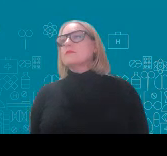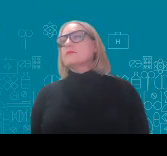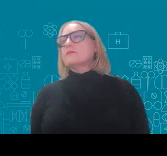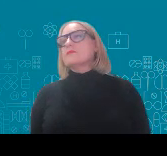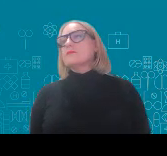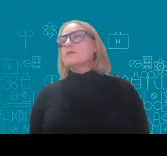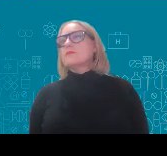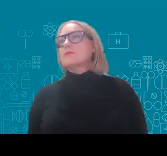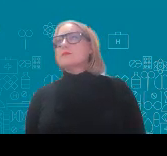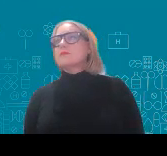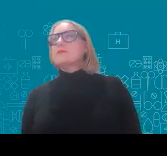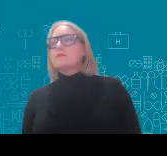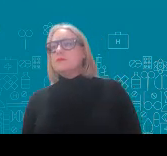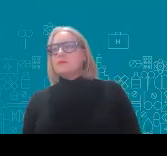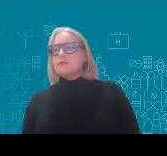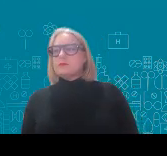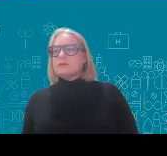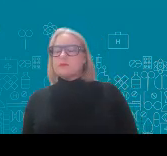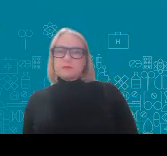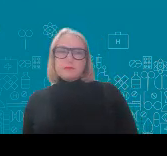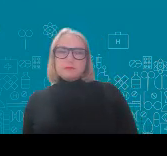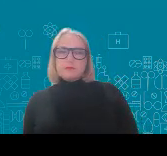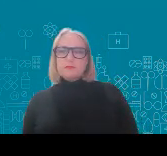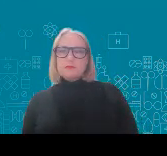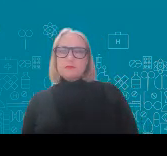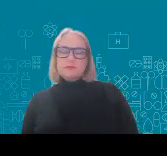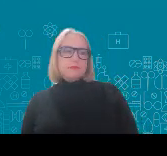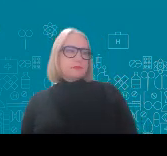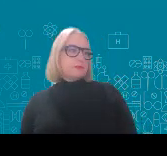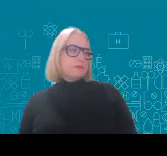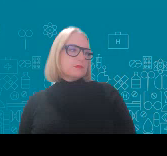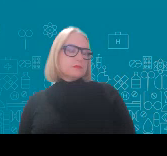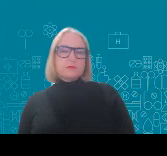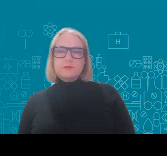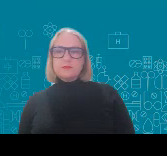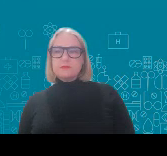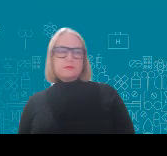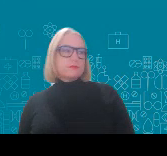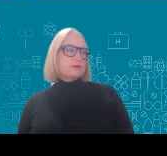to operate a residential care home on those premises if they don't own the buildings.